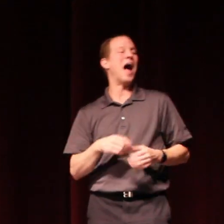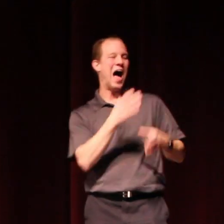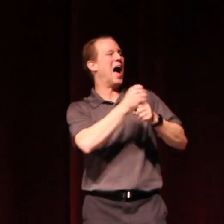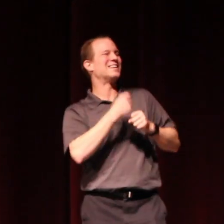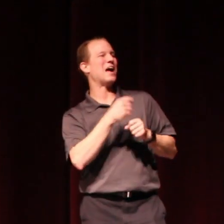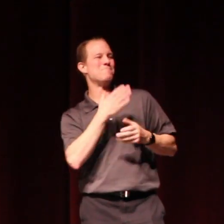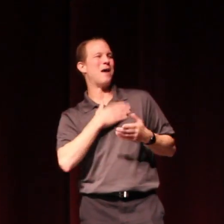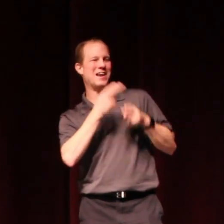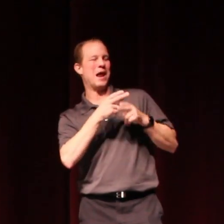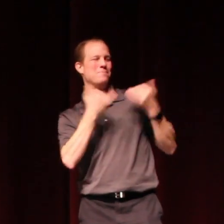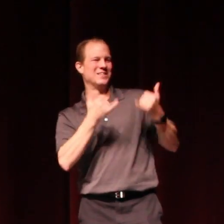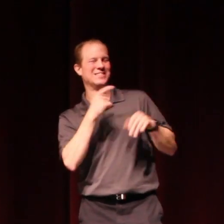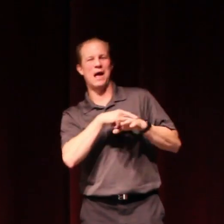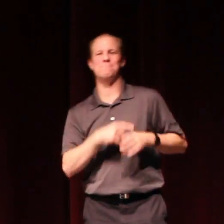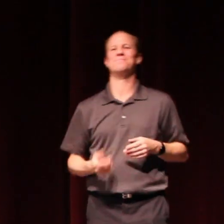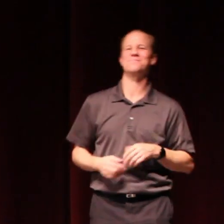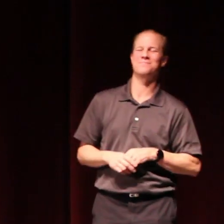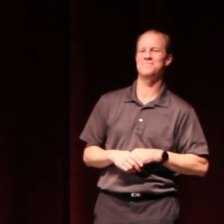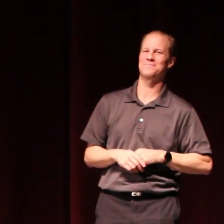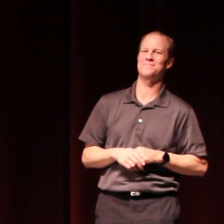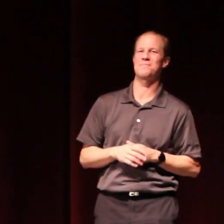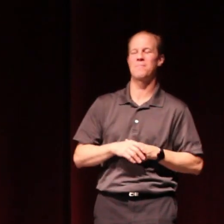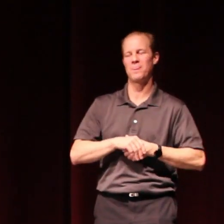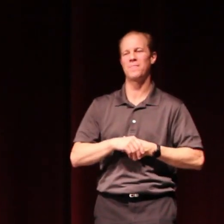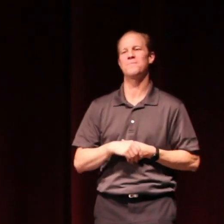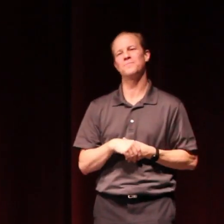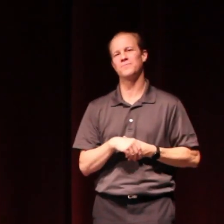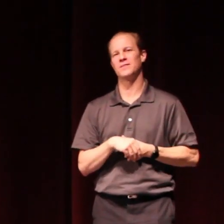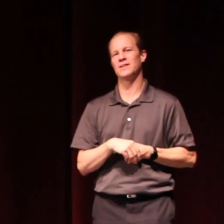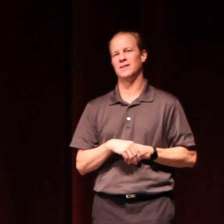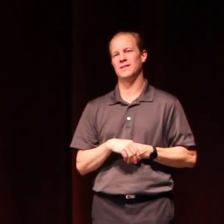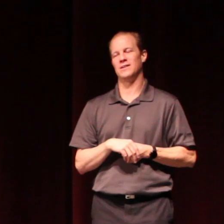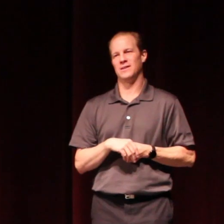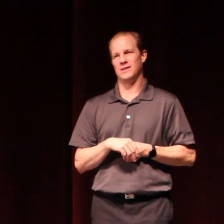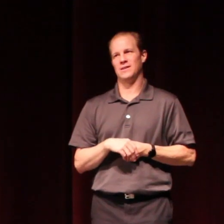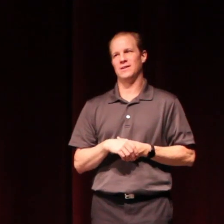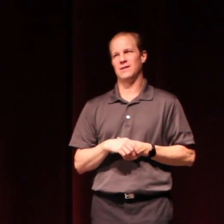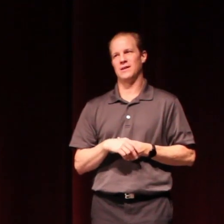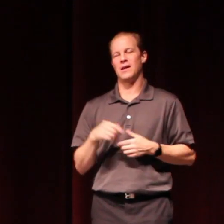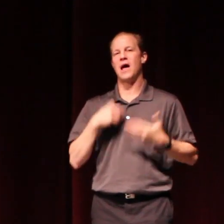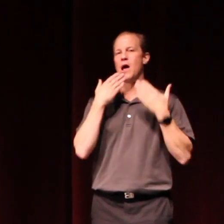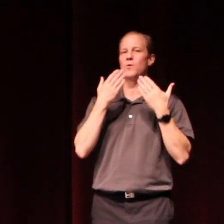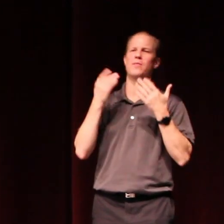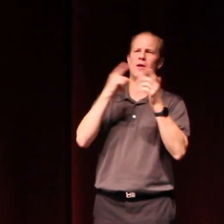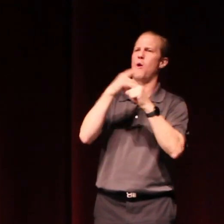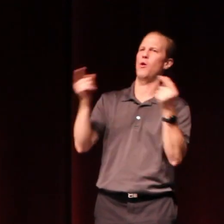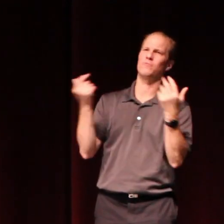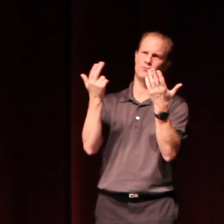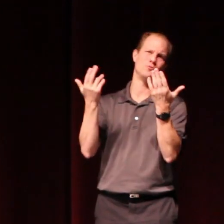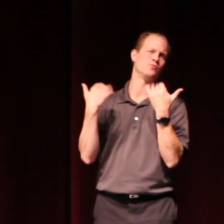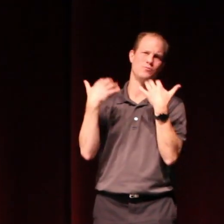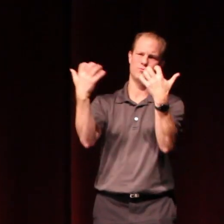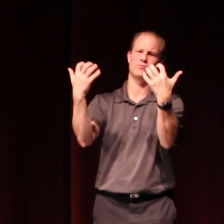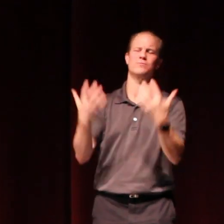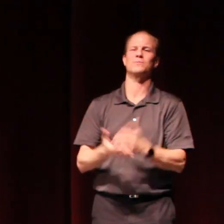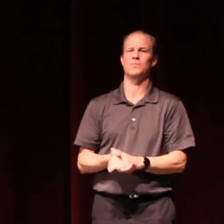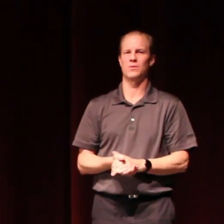going to end the way I started, on my feet. I want to thank all of you for being here. This board,